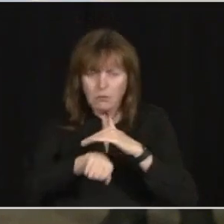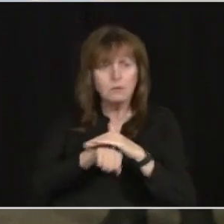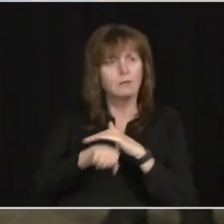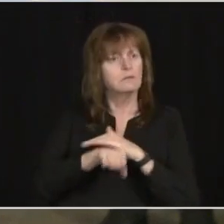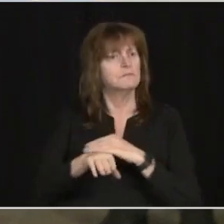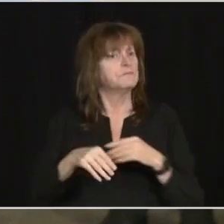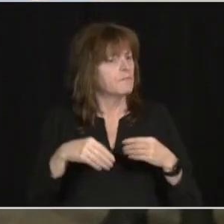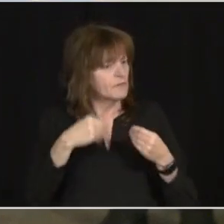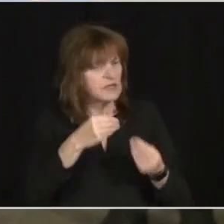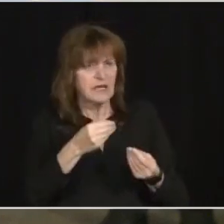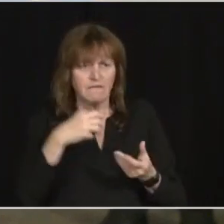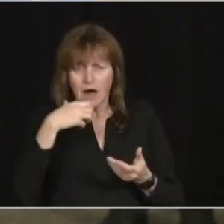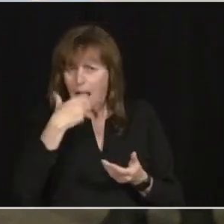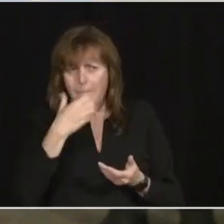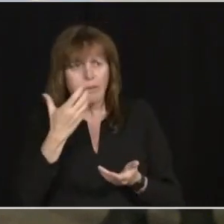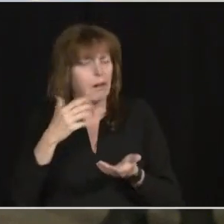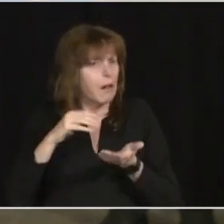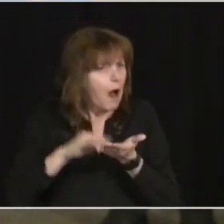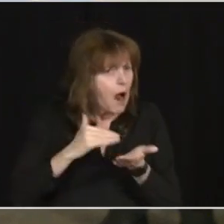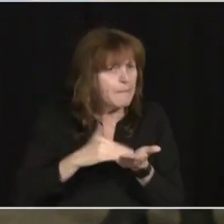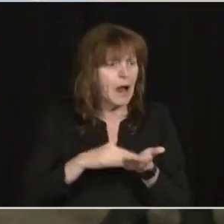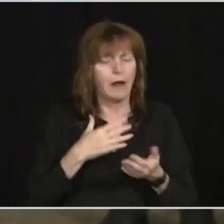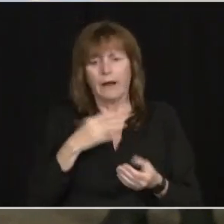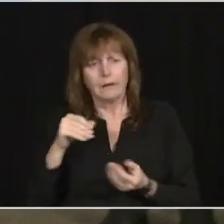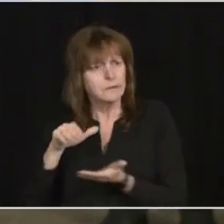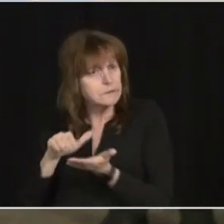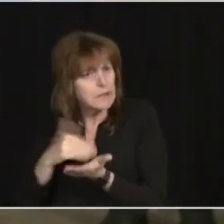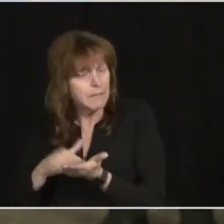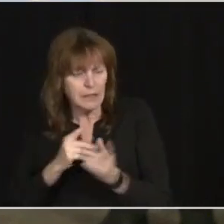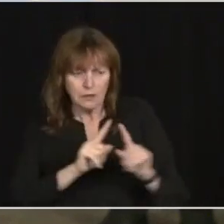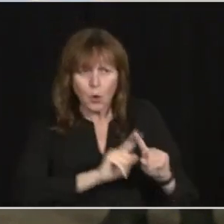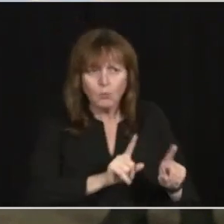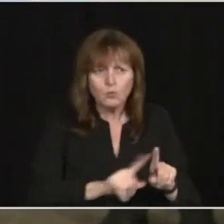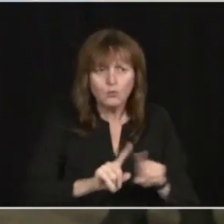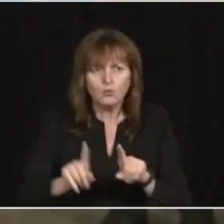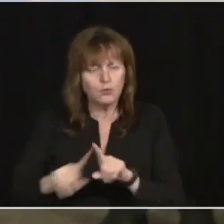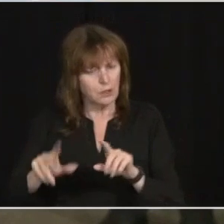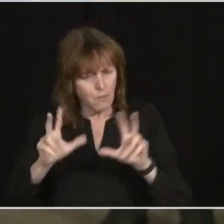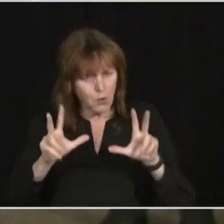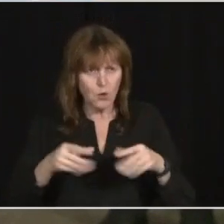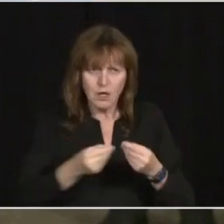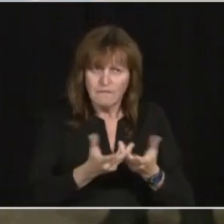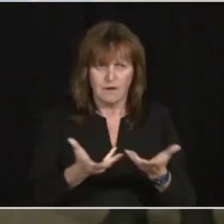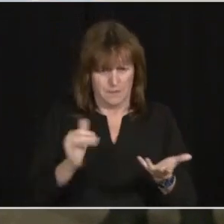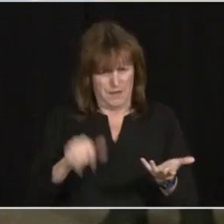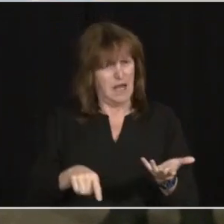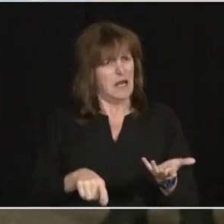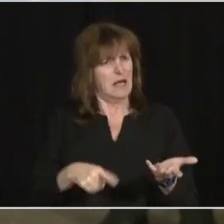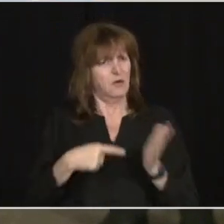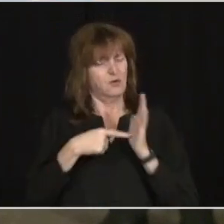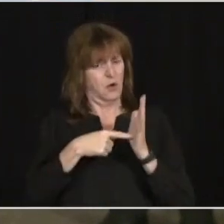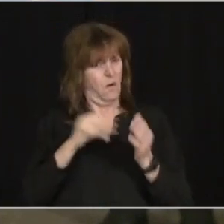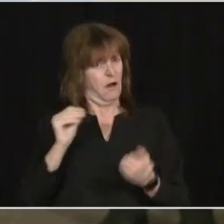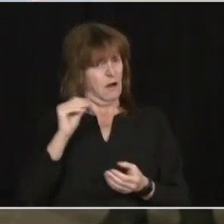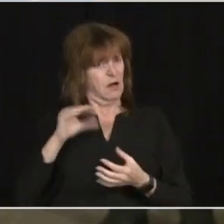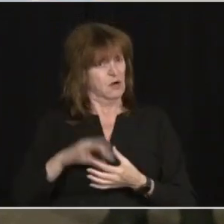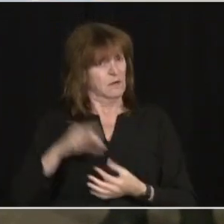From internet access to tablets and iPads we recognize these are important tools to learn. Today we're announcing a partnership that